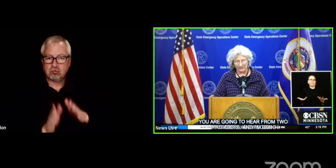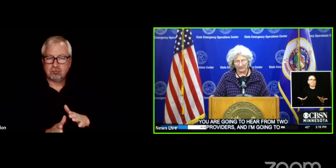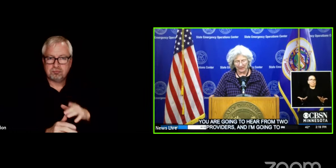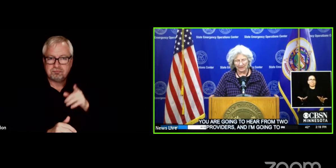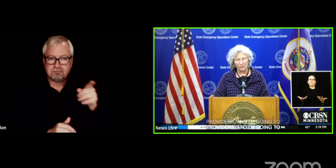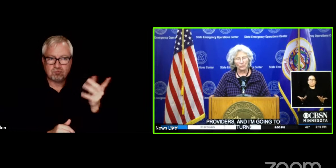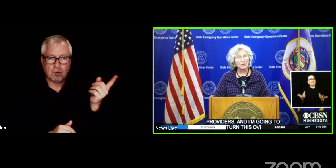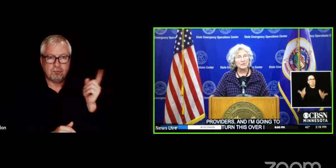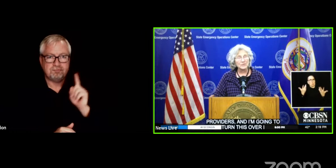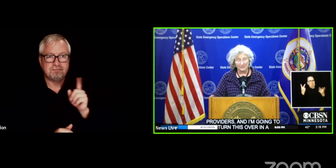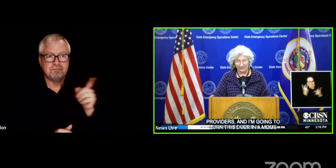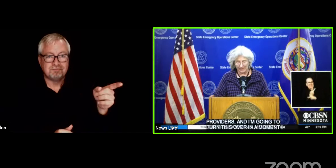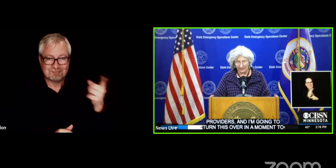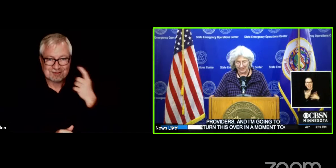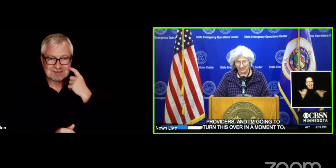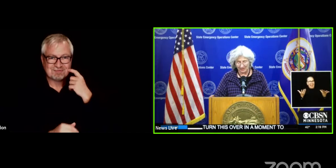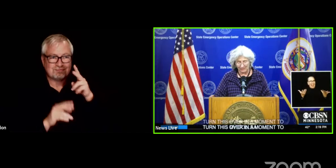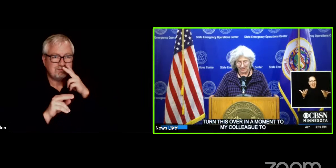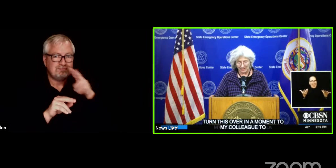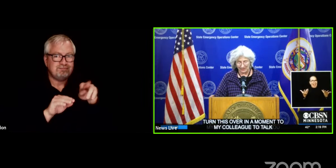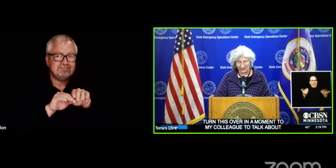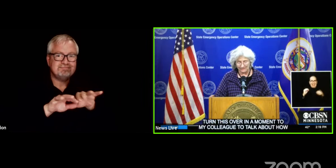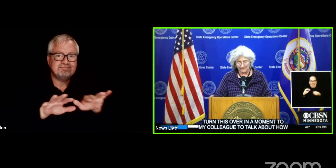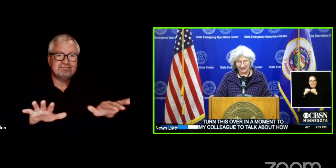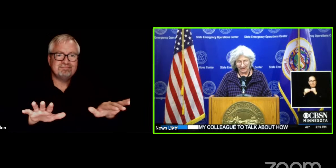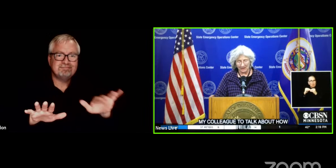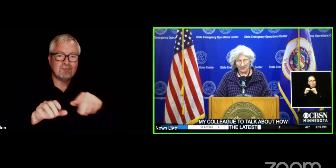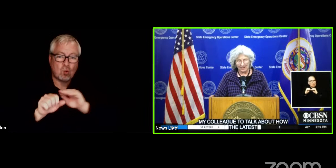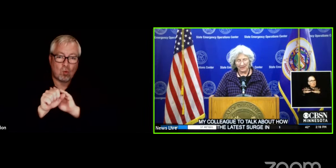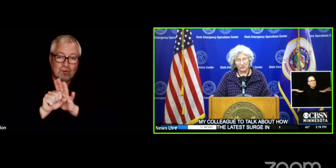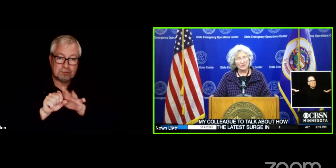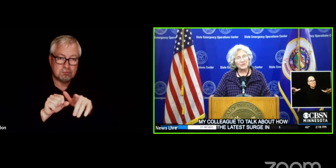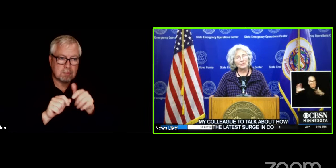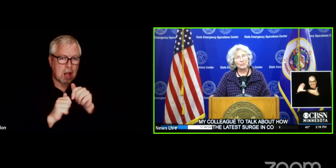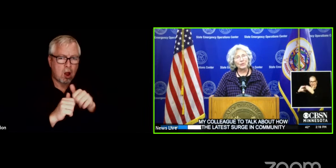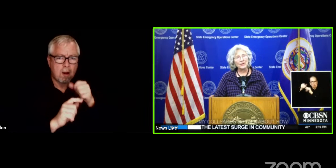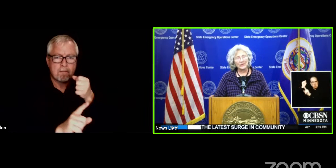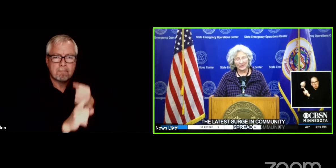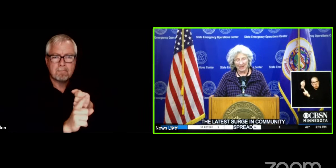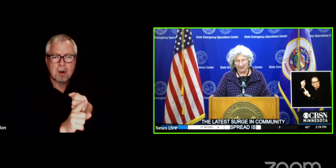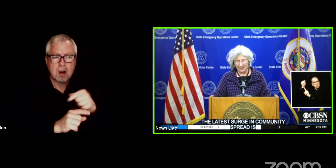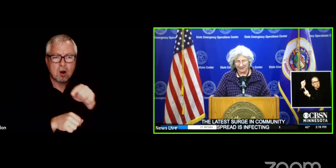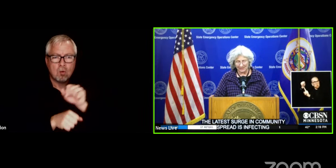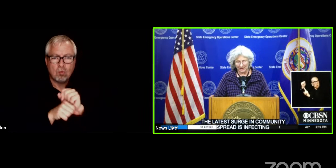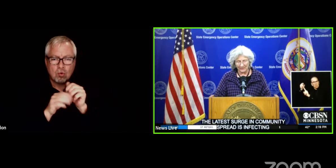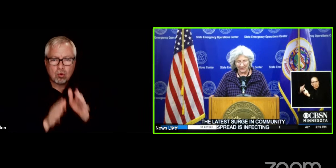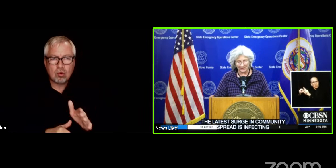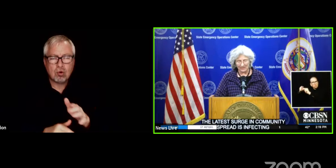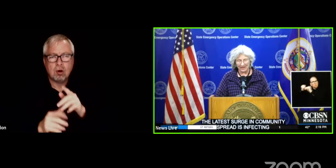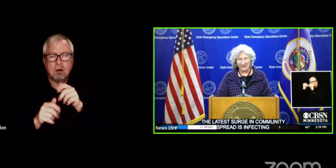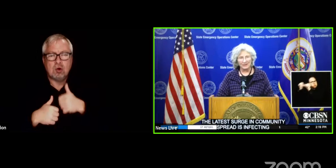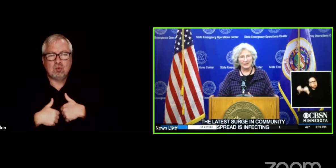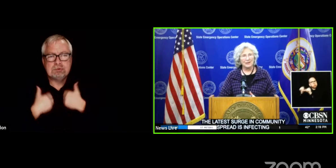AFFECTING WORKERS, FAMILIES AND RESIDENTS. THESE STORIES ARE IMPORTANT TO HIGHLIGHT AS THE GOVERNOR HAS SAID